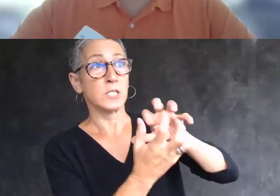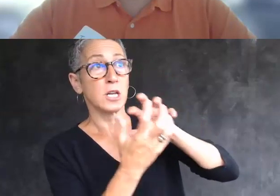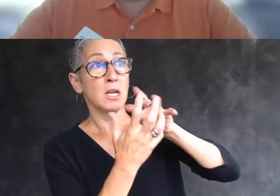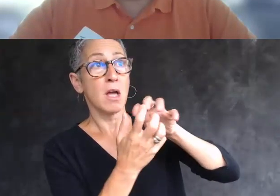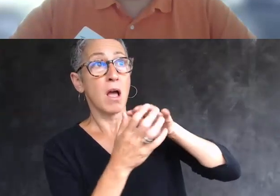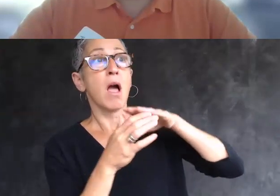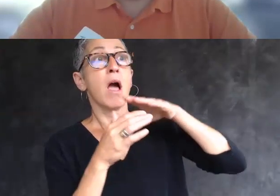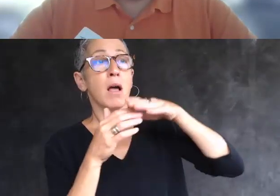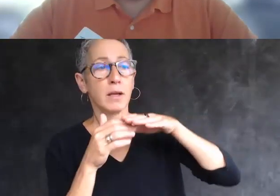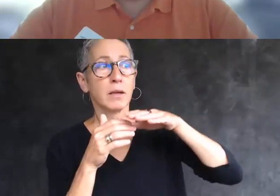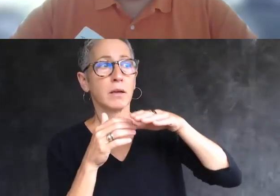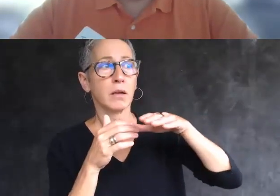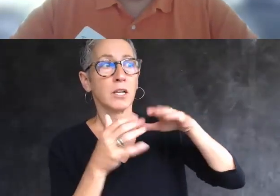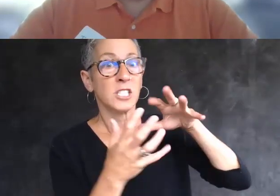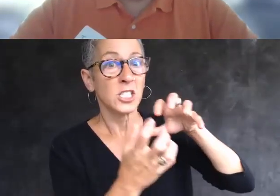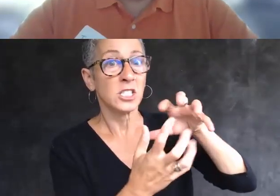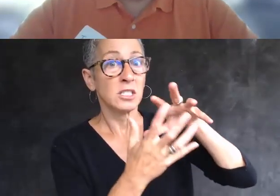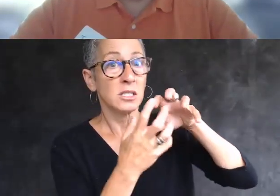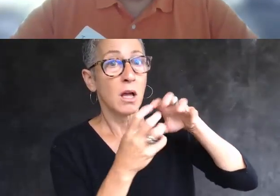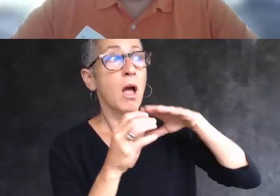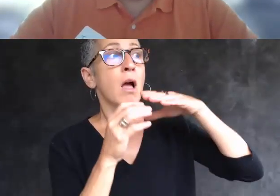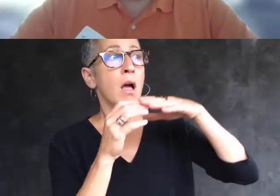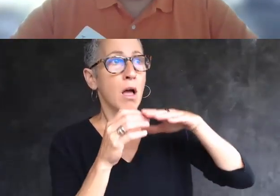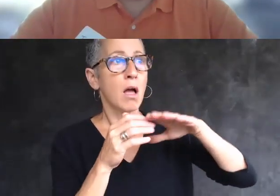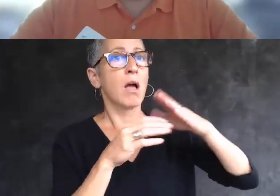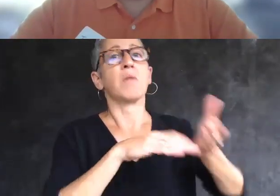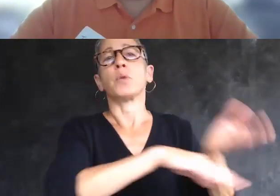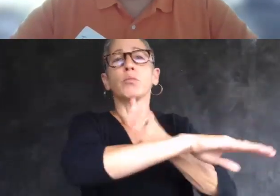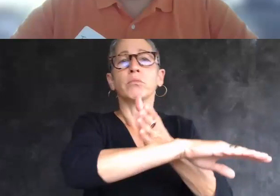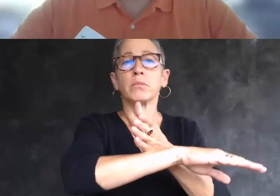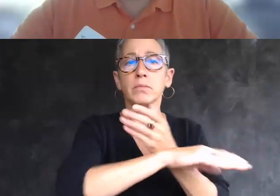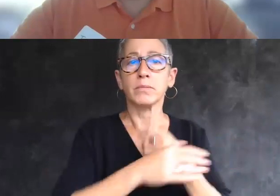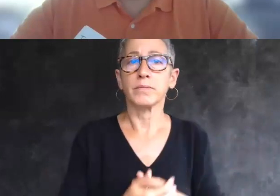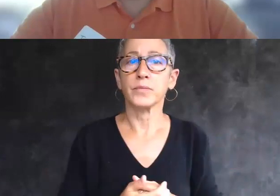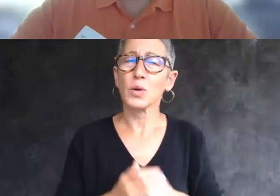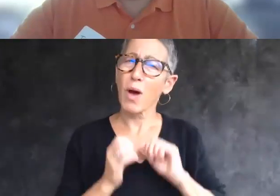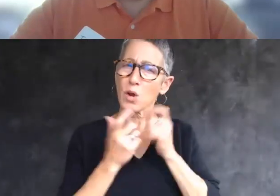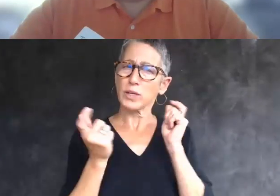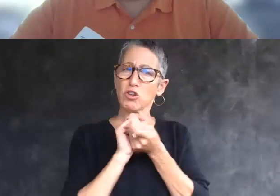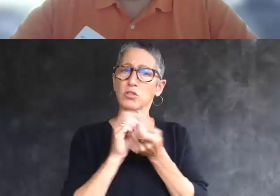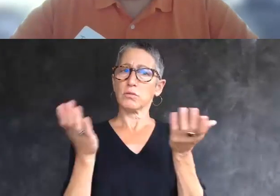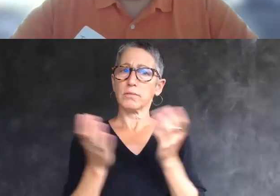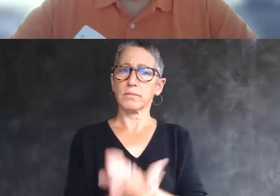because if they don't know what's going on, you know, how can we get the change to even happen? Beautiful.